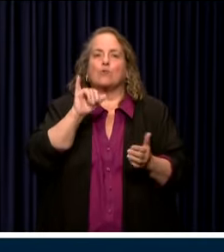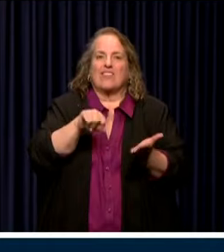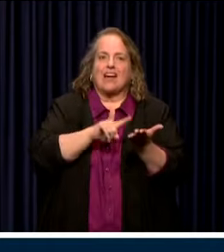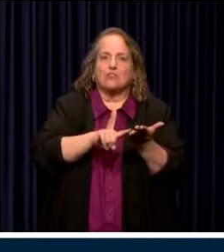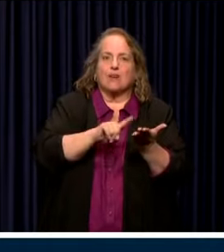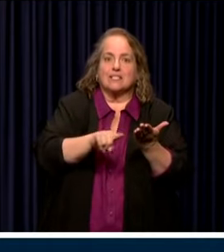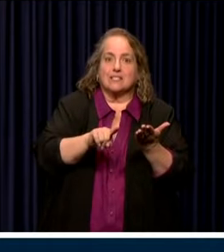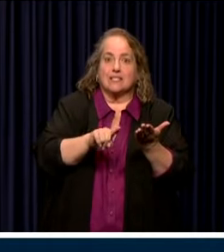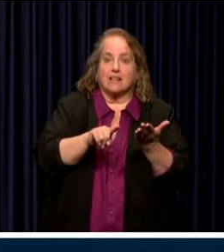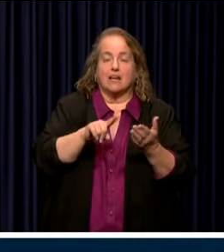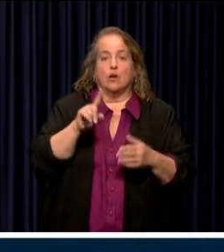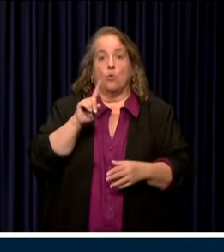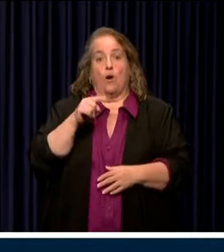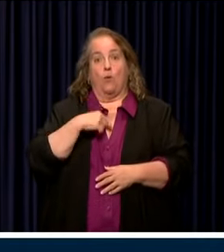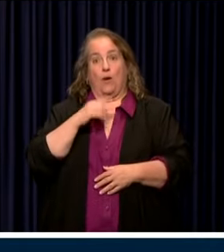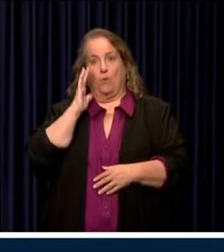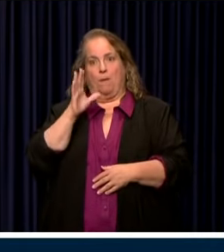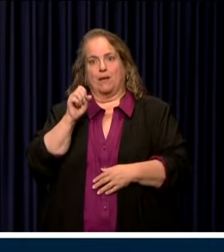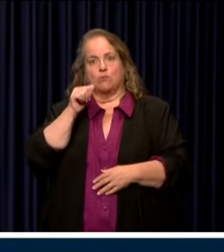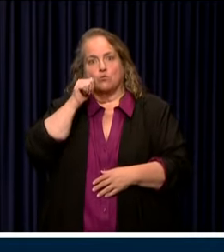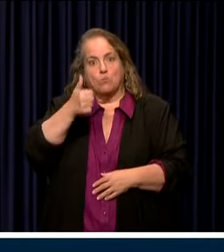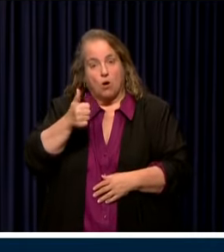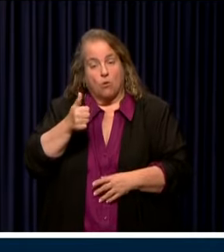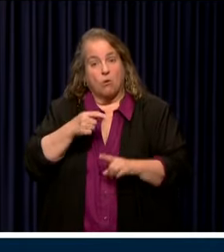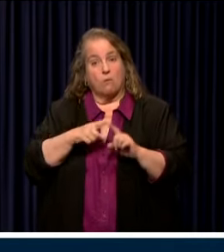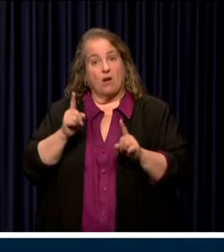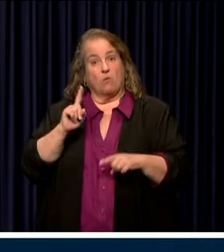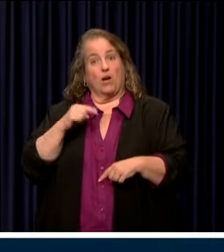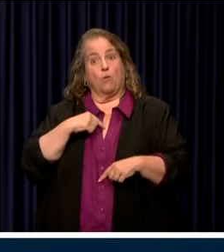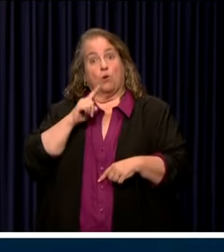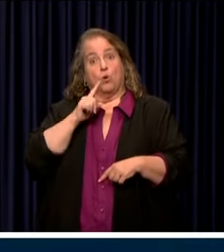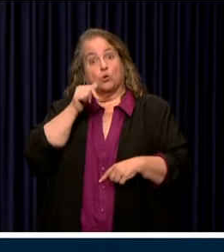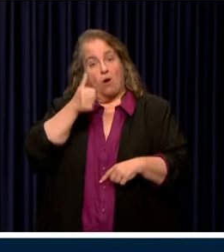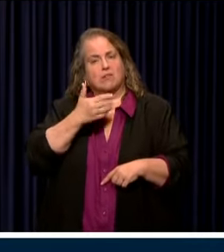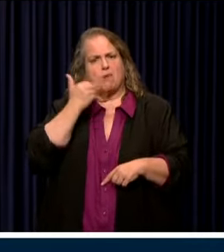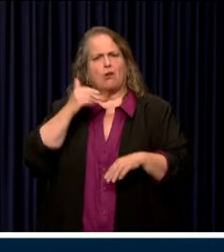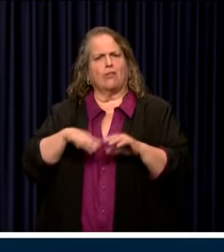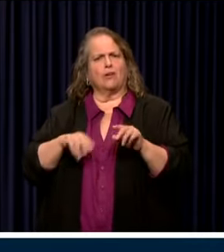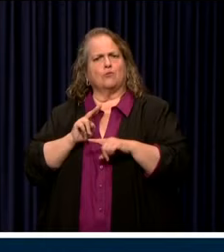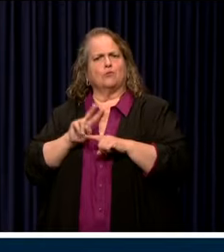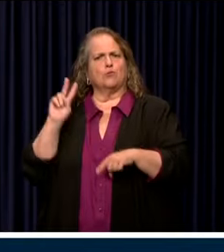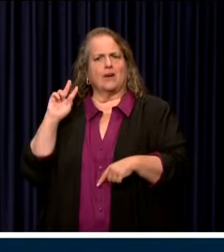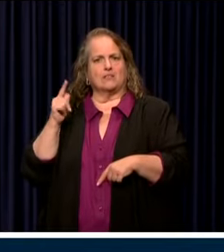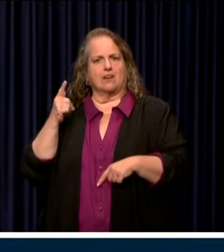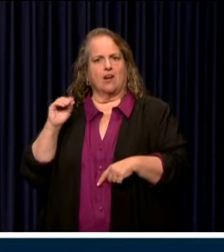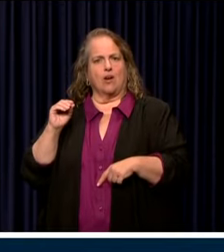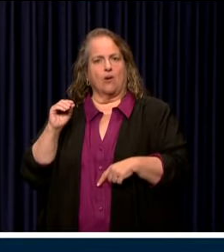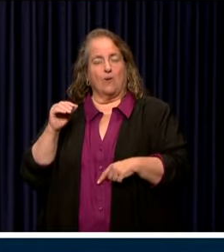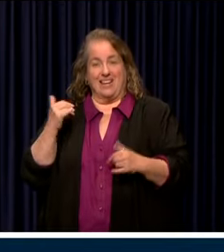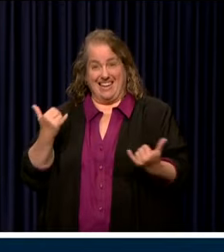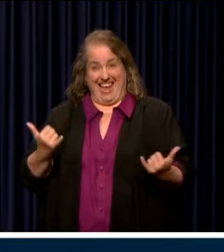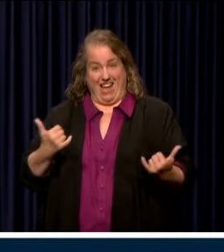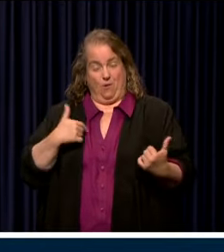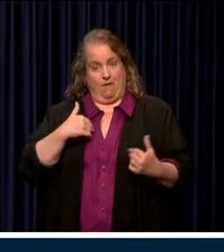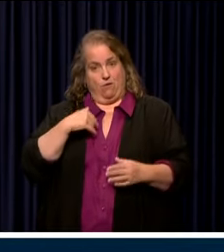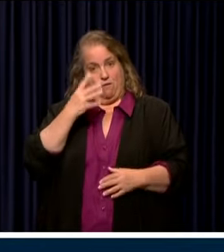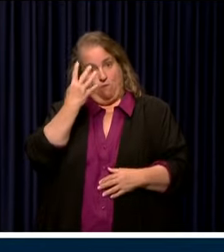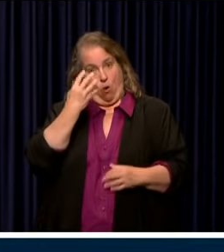SO-SO CALLOWAY COUNTY AND THE CITY OF MURRAY TESTING THROUGH MURRAY CALLOWAY I. WAY HOSPITAL.